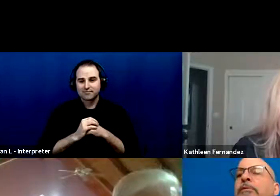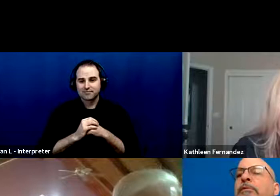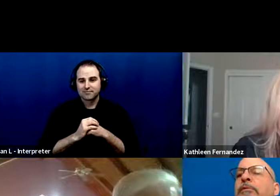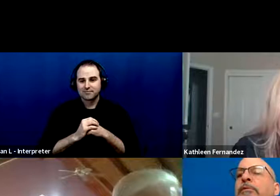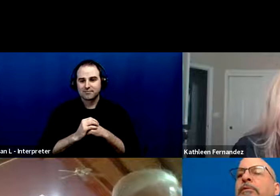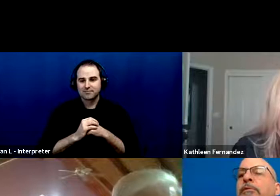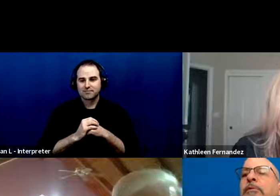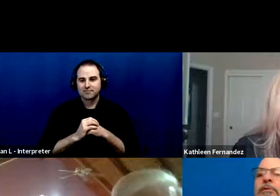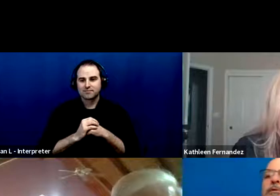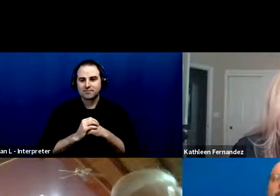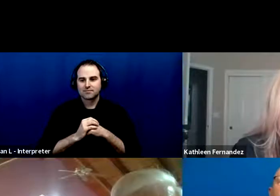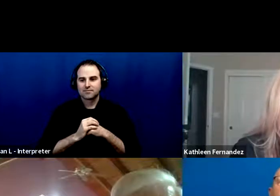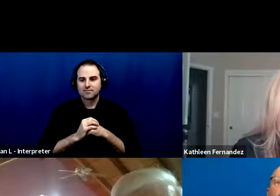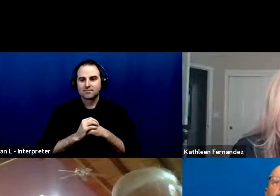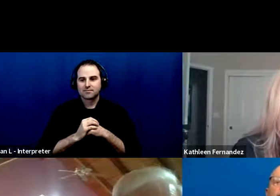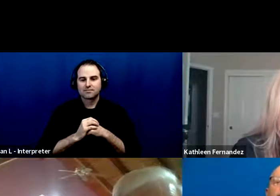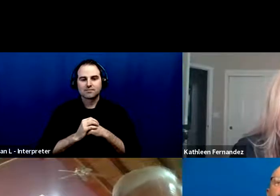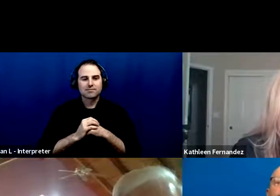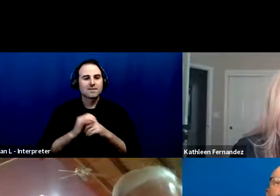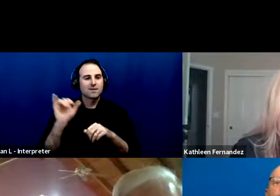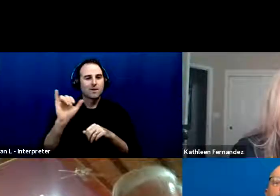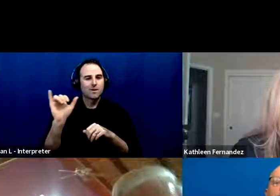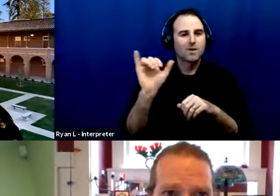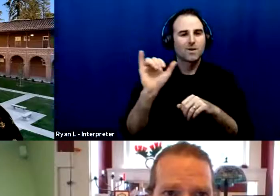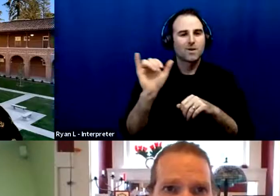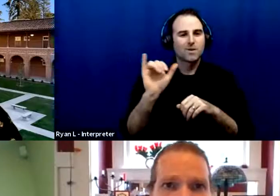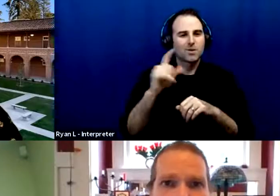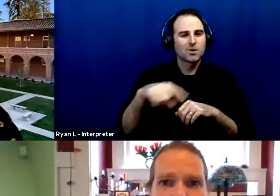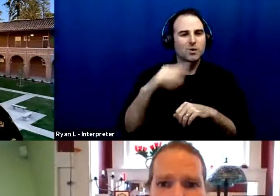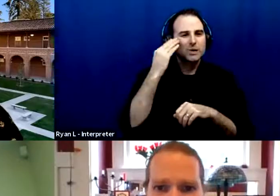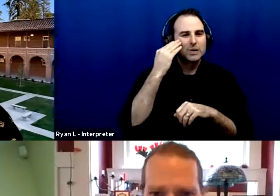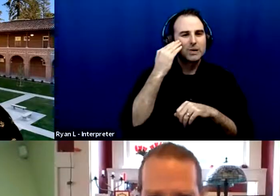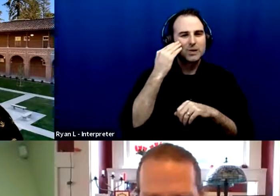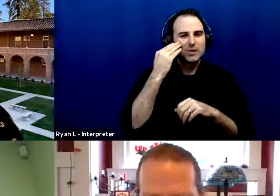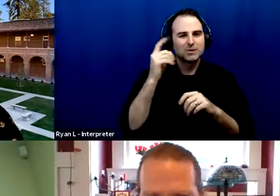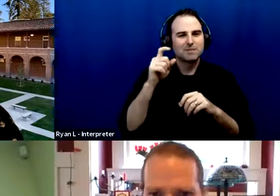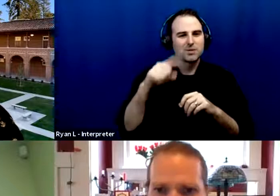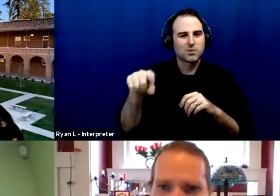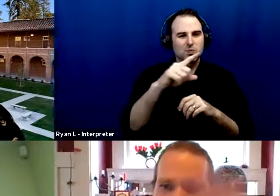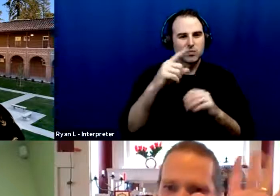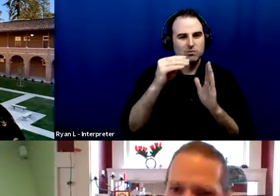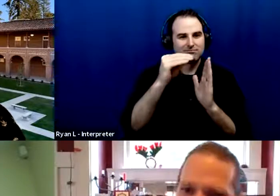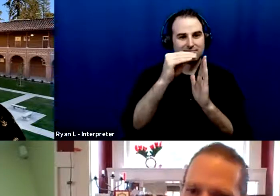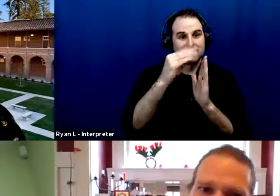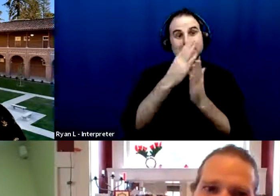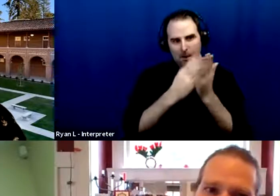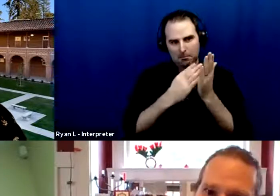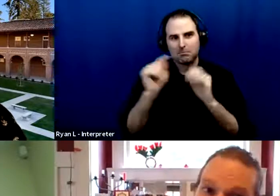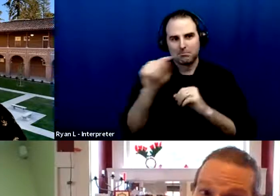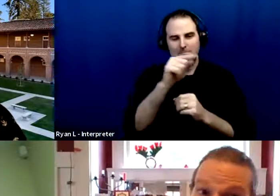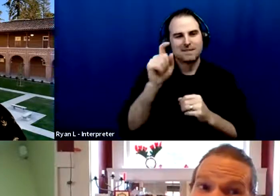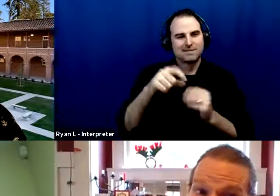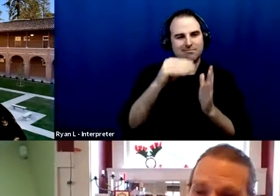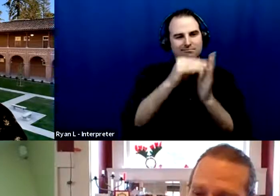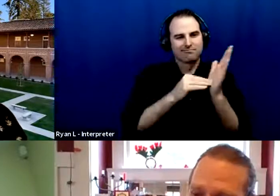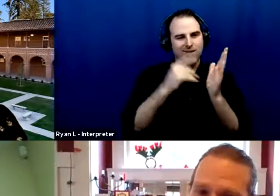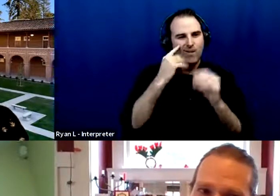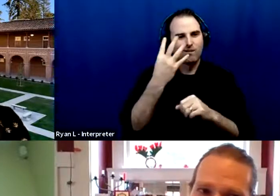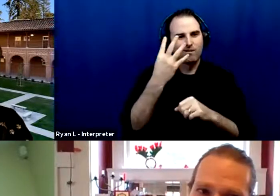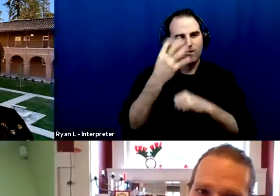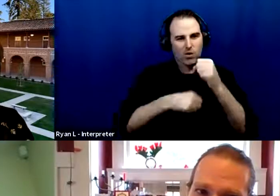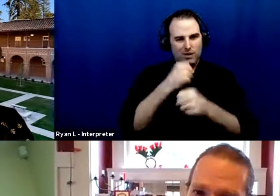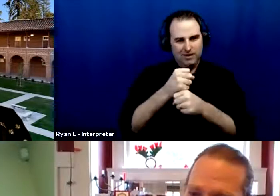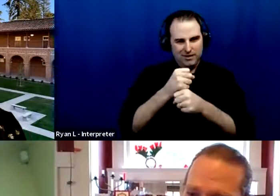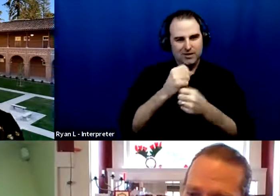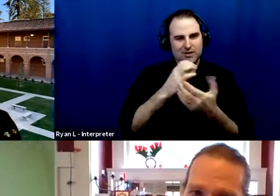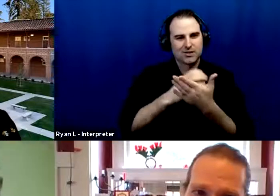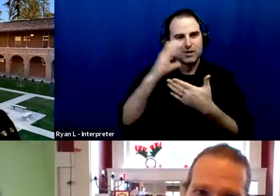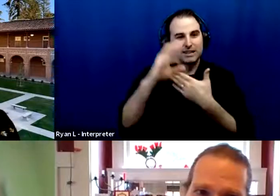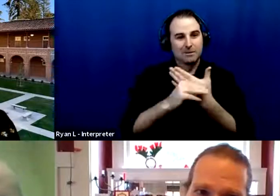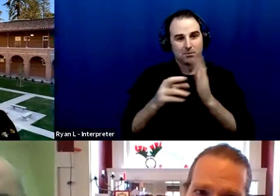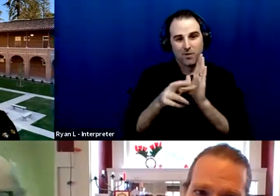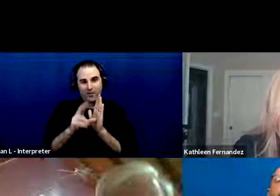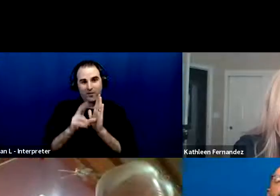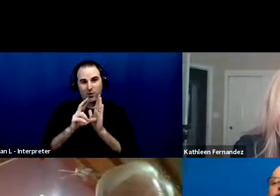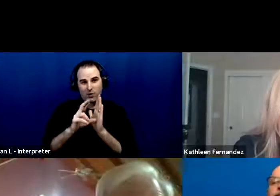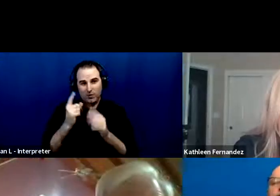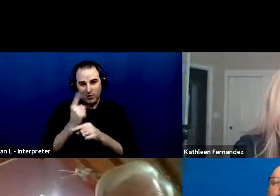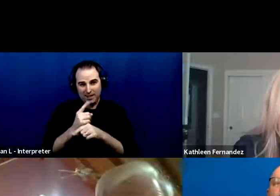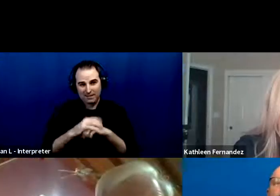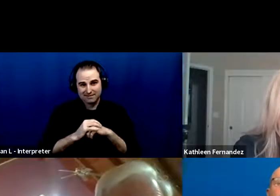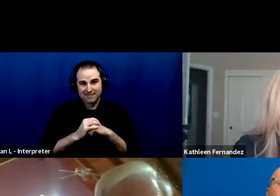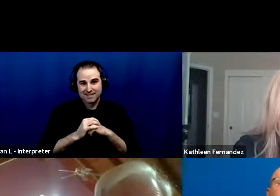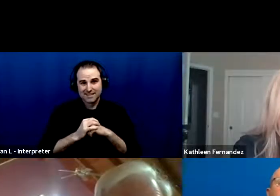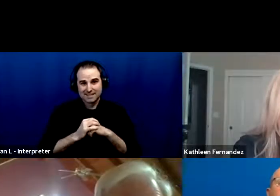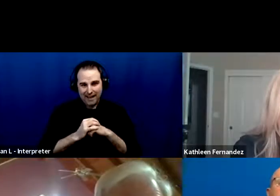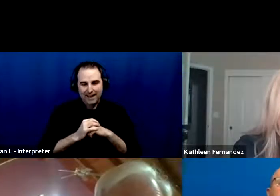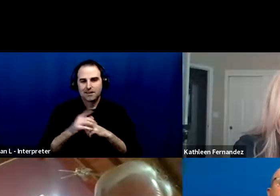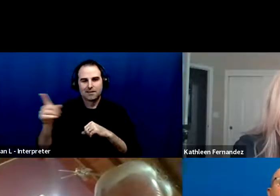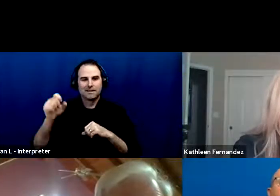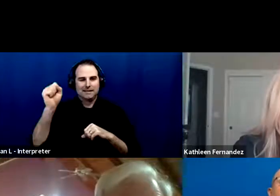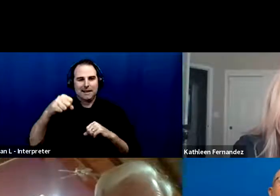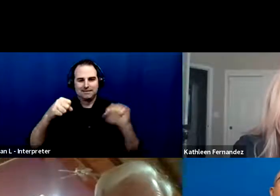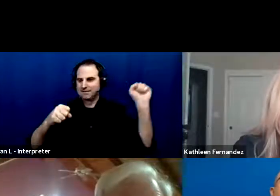got some people in the room that need to submit for their what we now call four year curriculum review, correct? Yes, yes. Yes. I